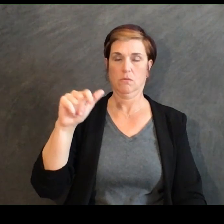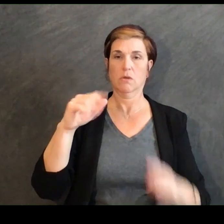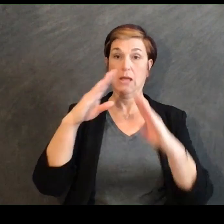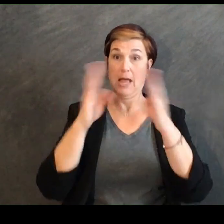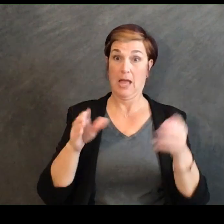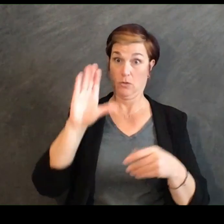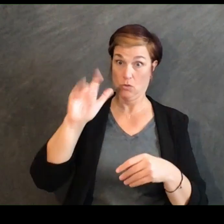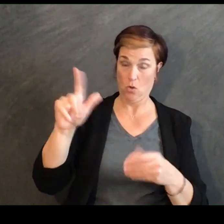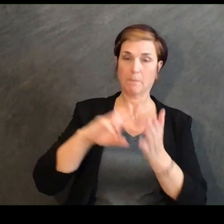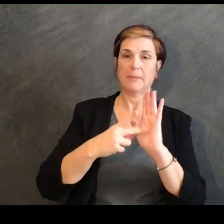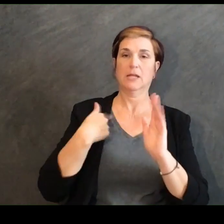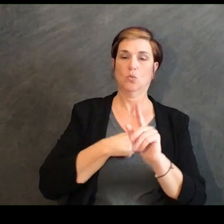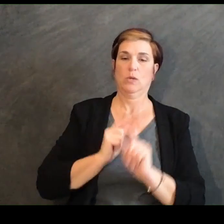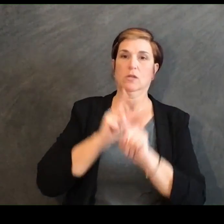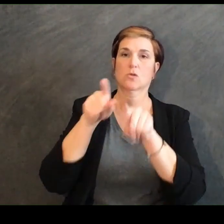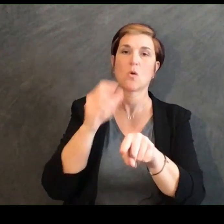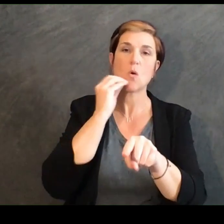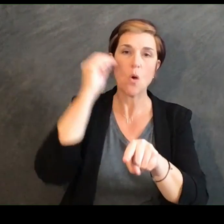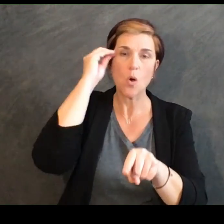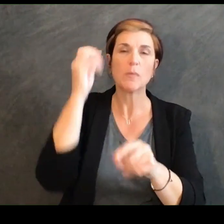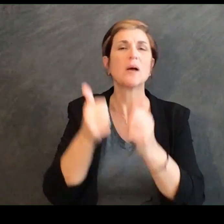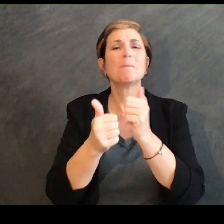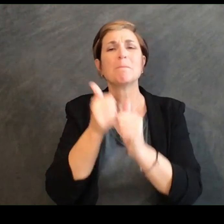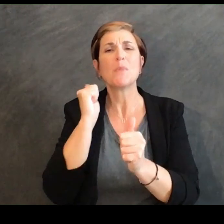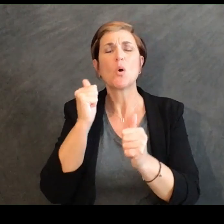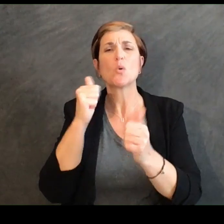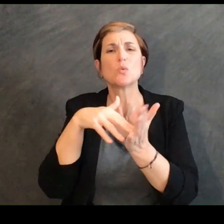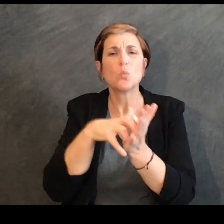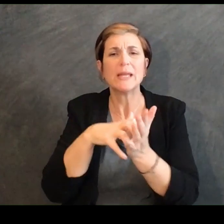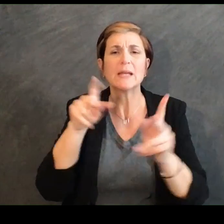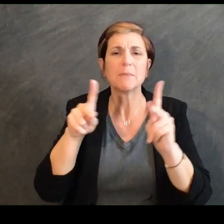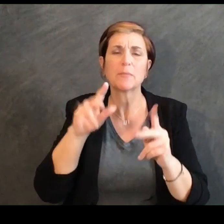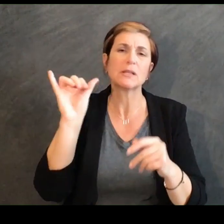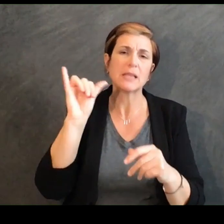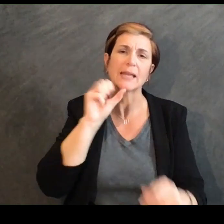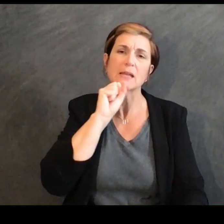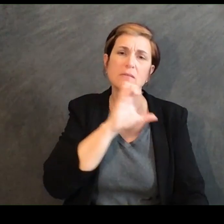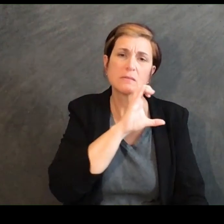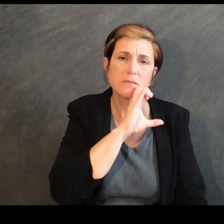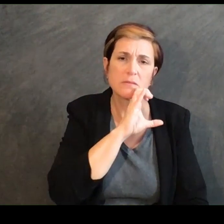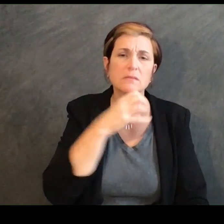most vulnerable elderly and through our network and our logistics engine we